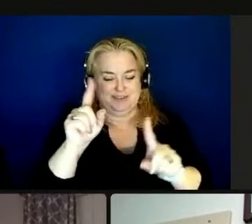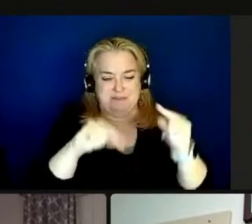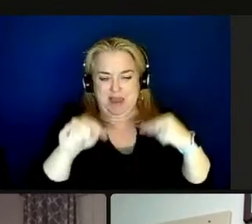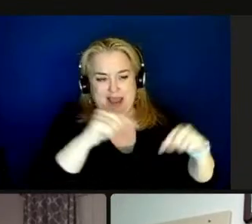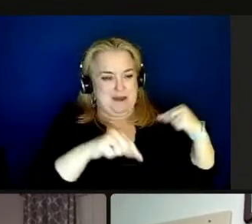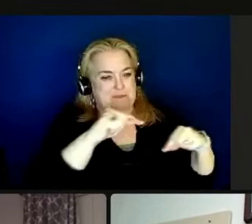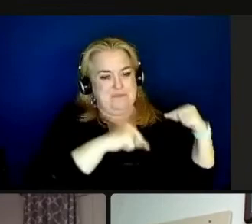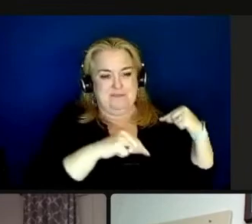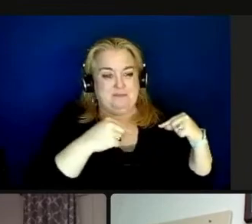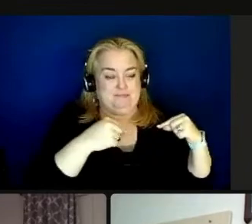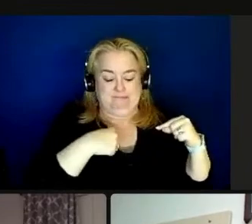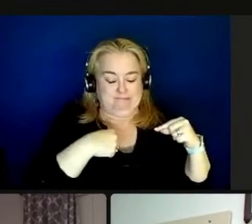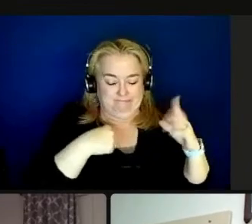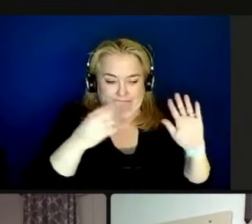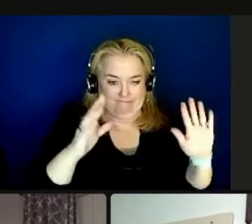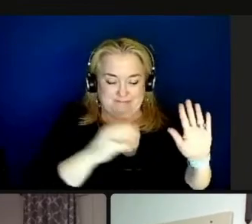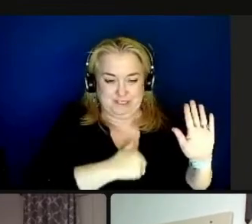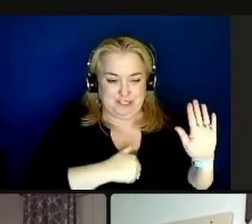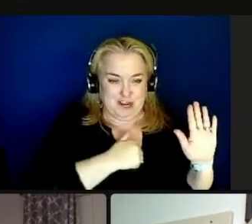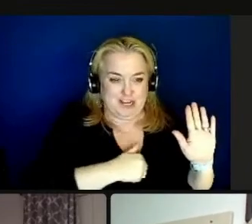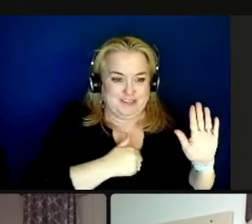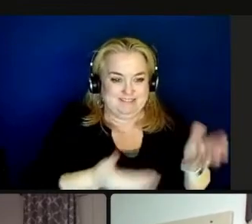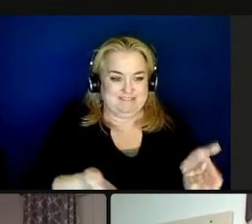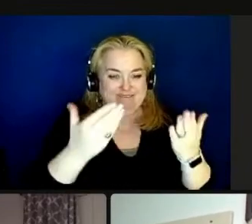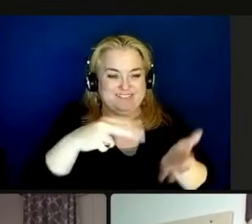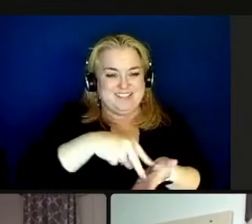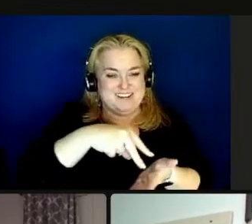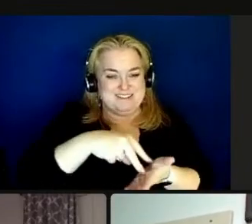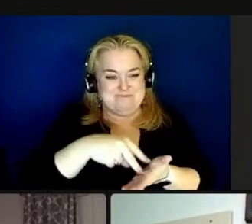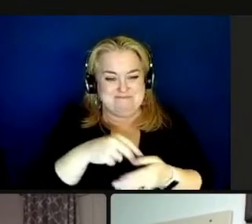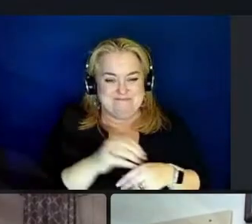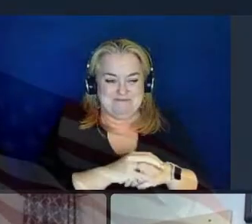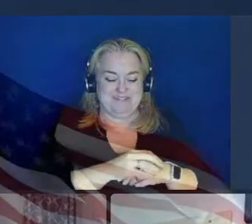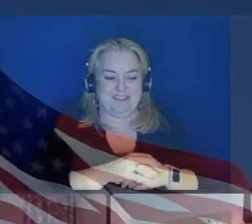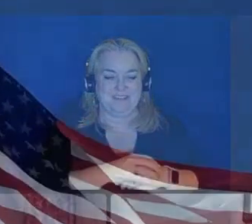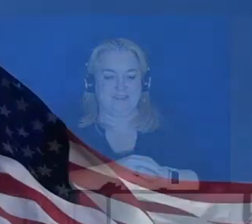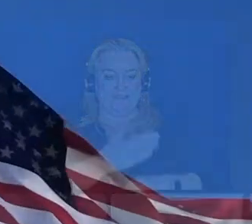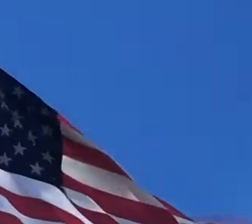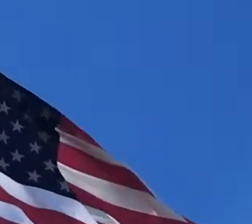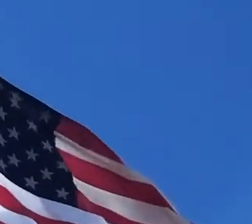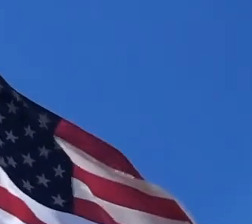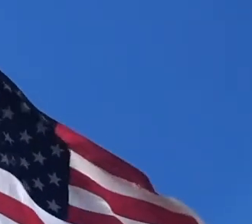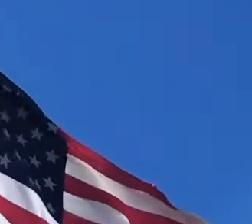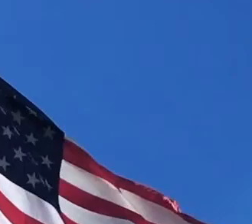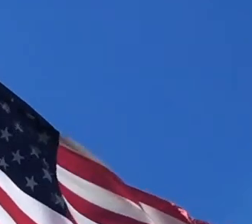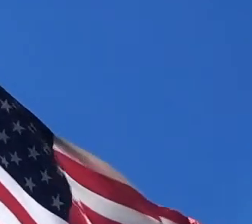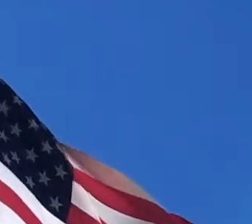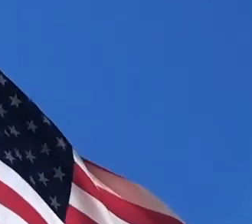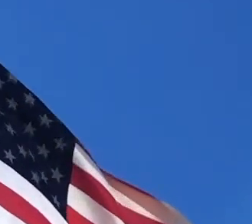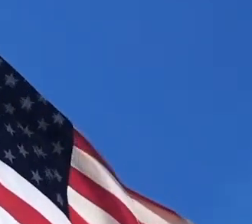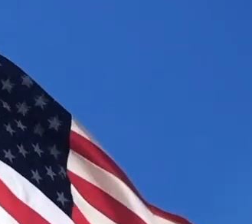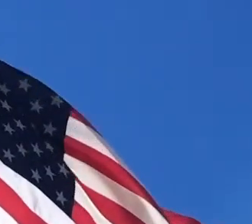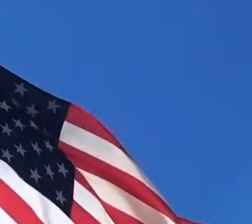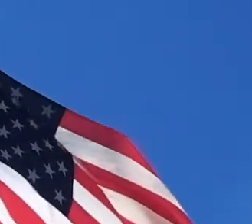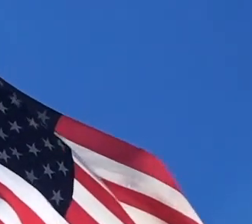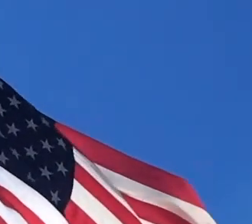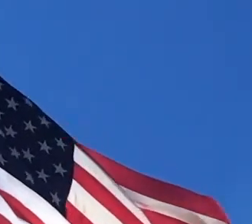SUPPORTED AVOIDANCE. I APOLOGISE FOR A BACKUP FOR JUST ONE MOMENT THAT I JUST